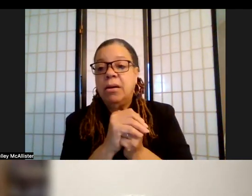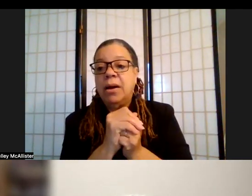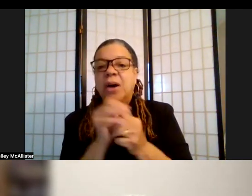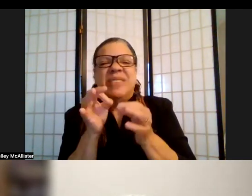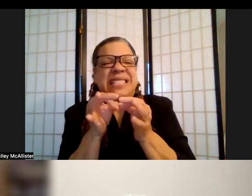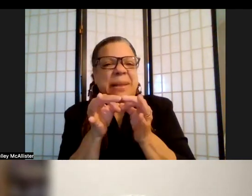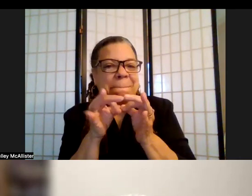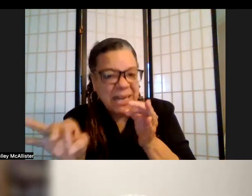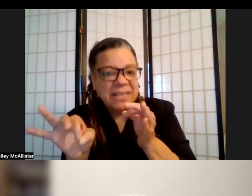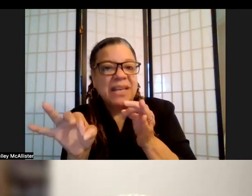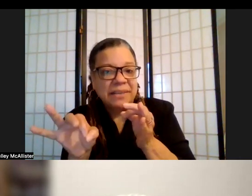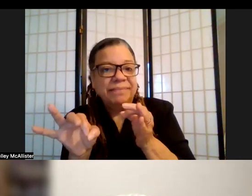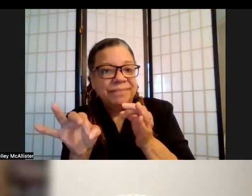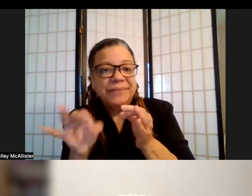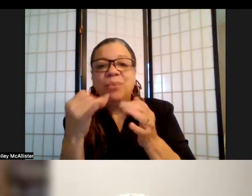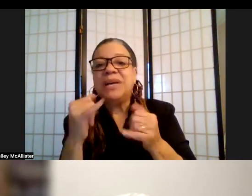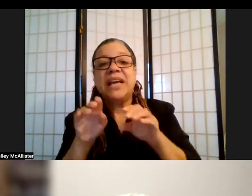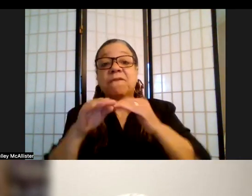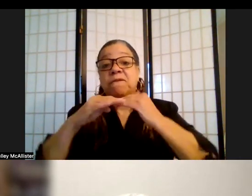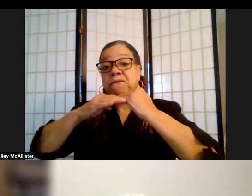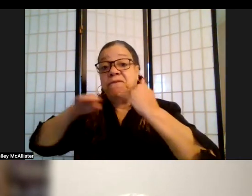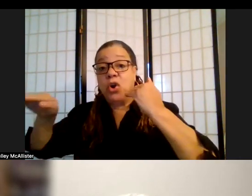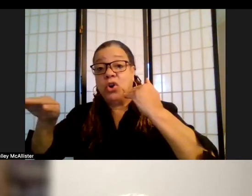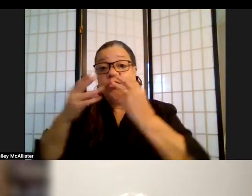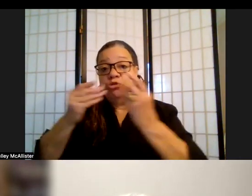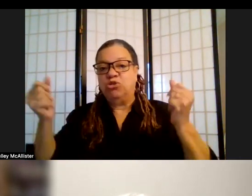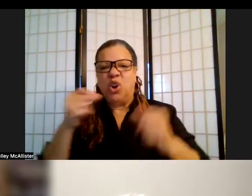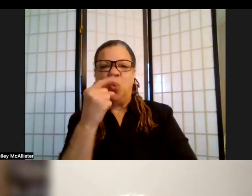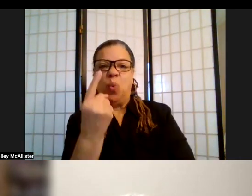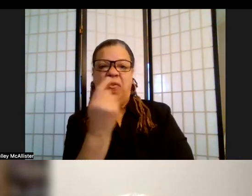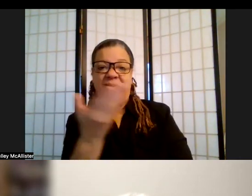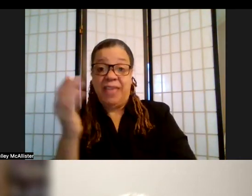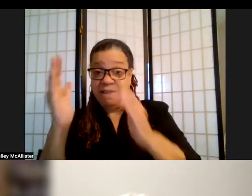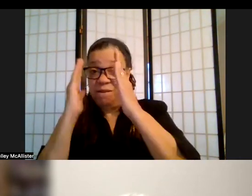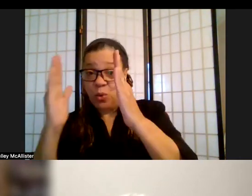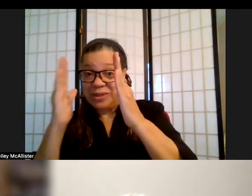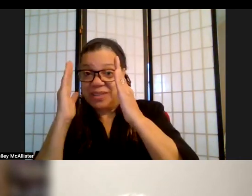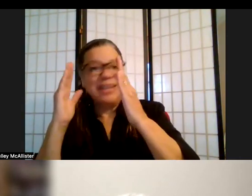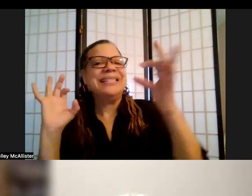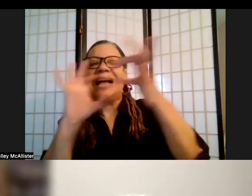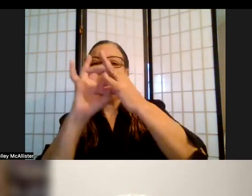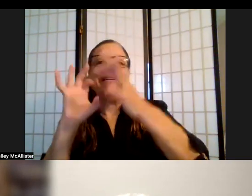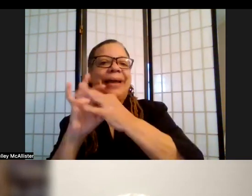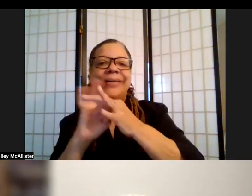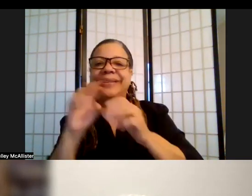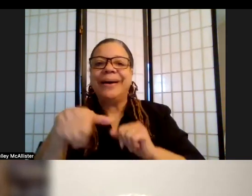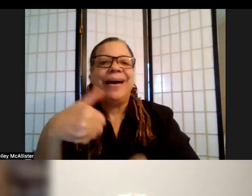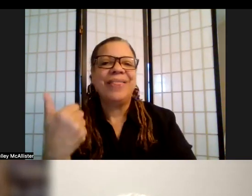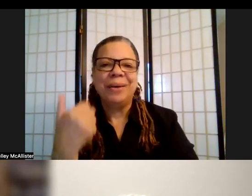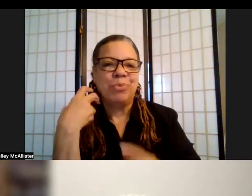and what are called vertical solutions, right? Focusing only on one thing, and imagine that doesn't connect with anything else, right?